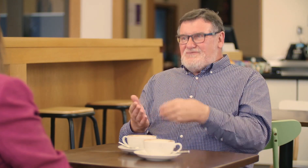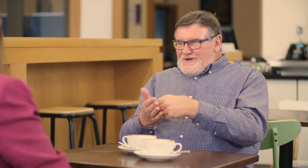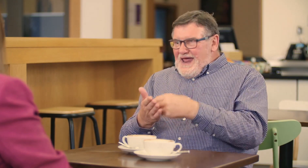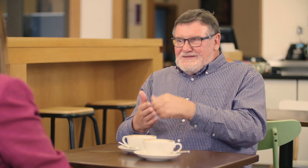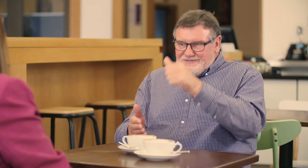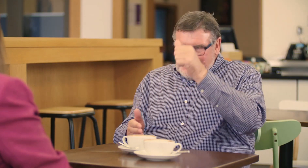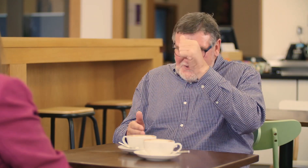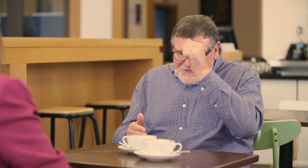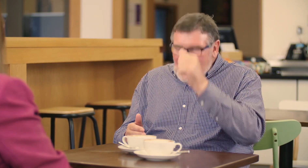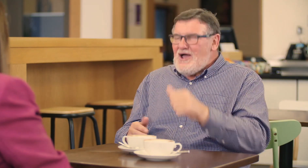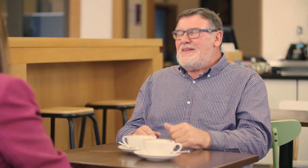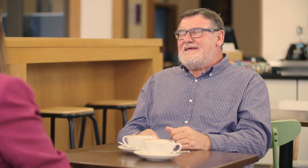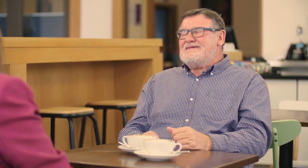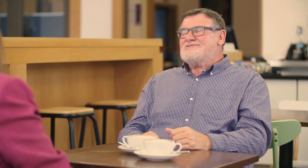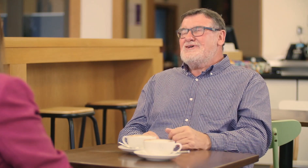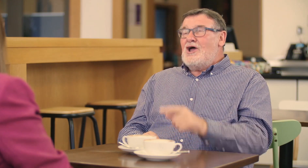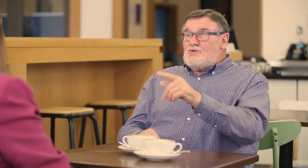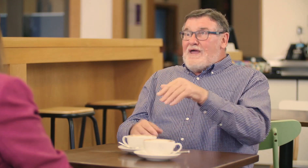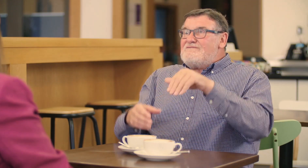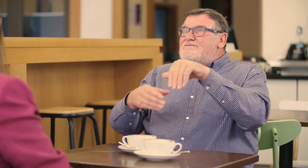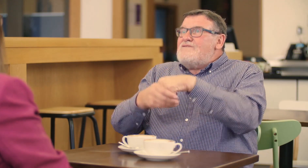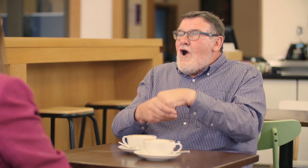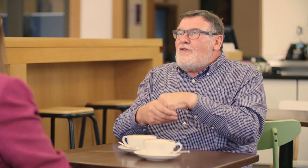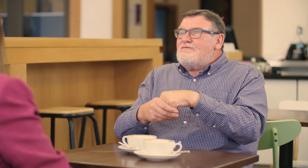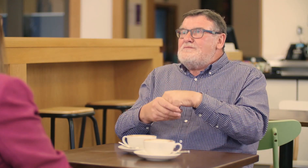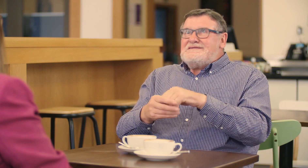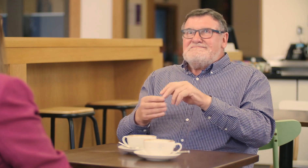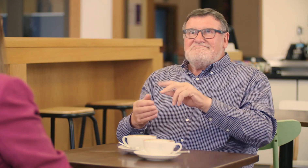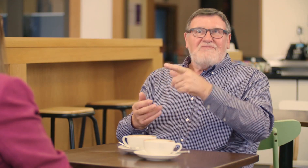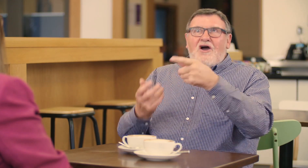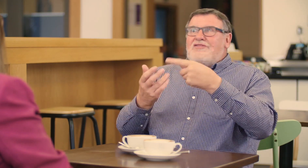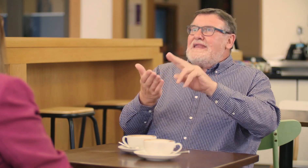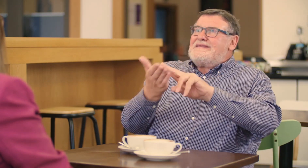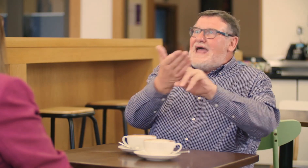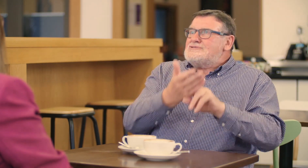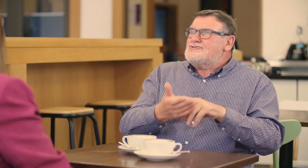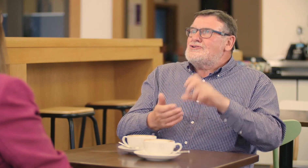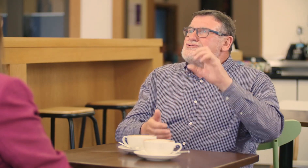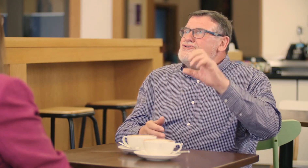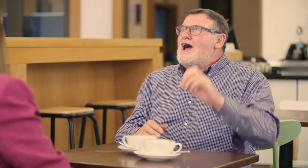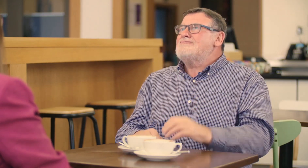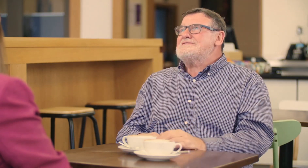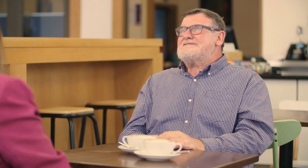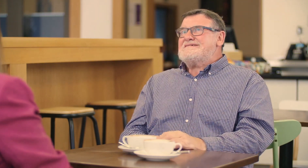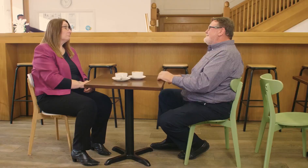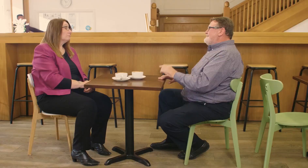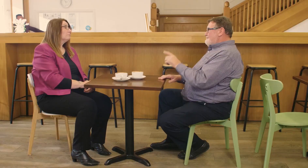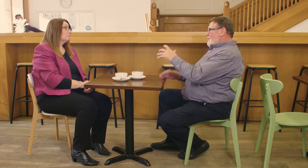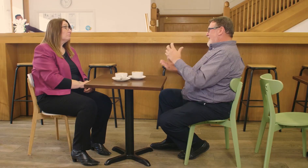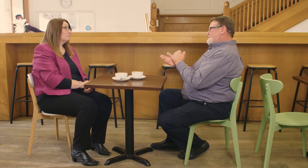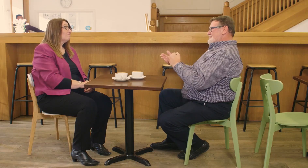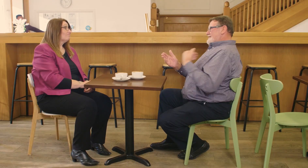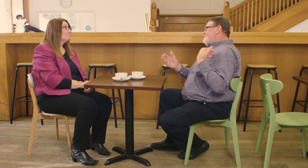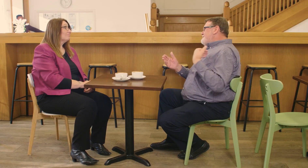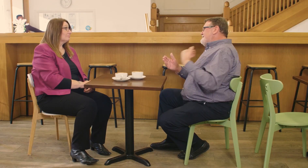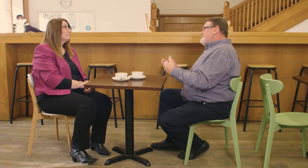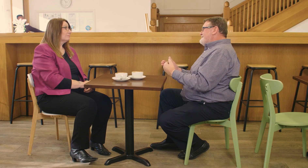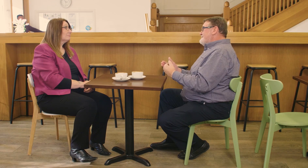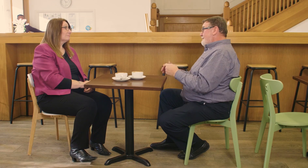financial acumen, your involvement in other national charities and all your achievements to date.